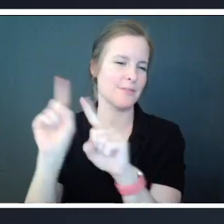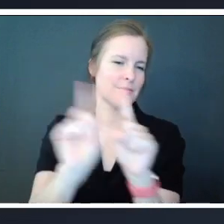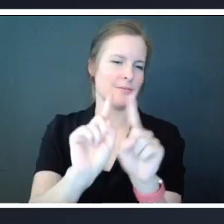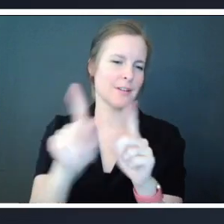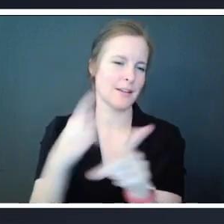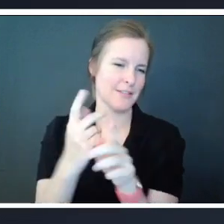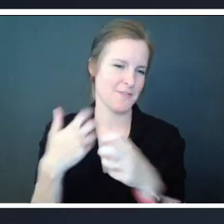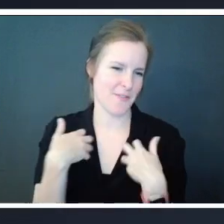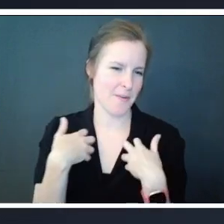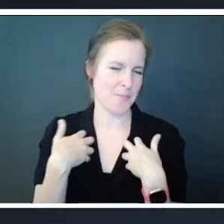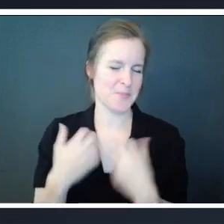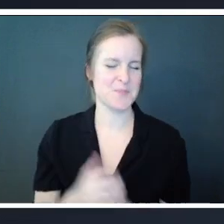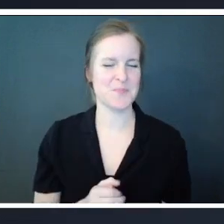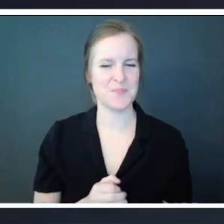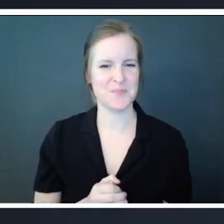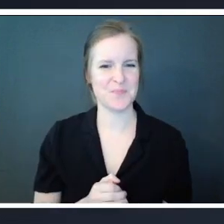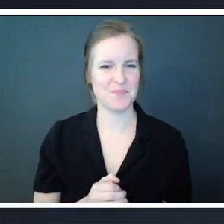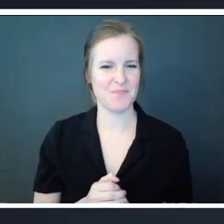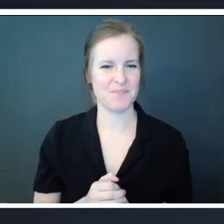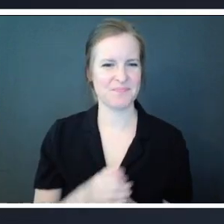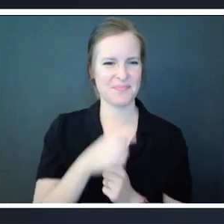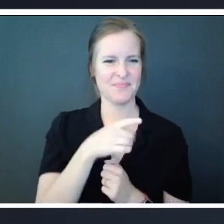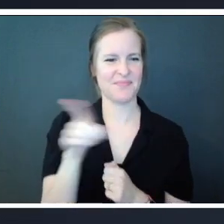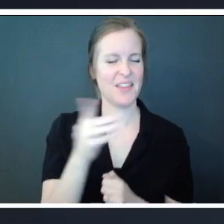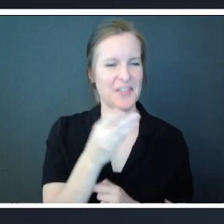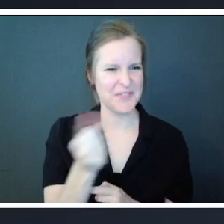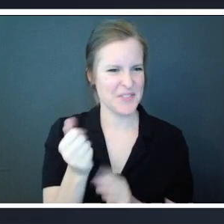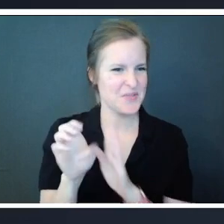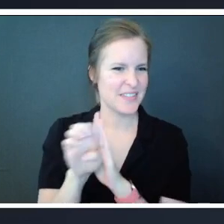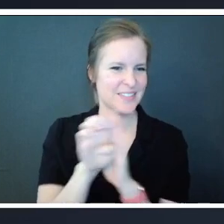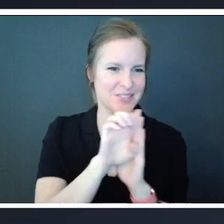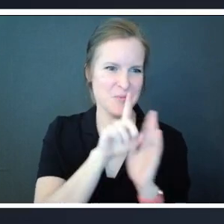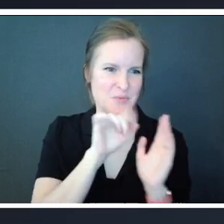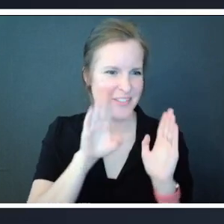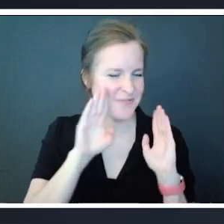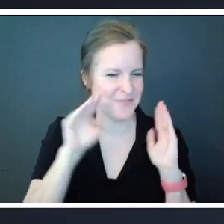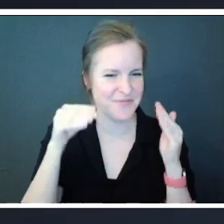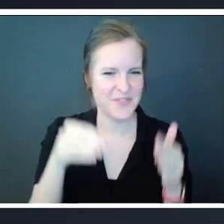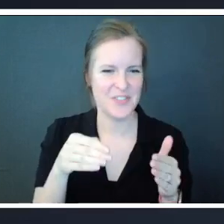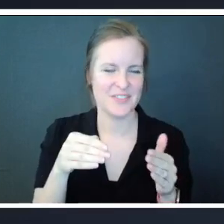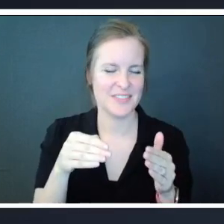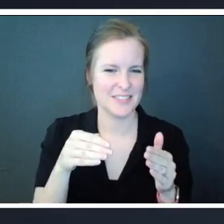So, these are just a couple more examples. Again really honing in on acting locally and thinking